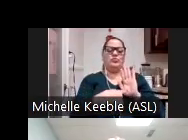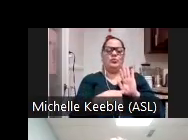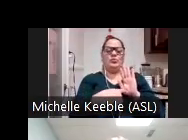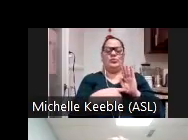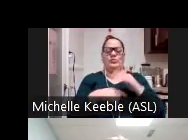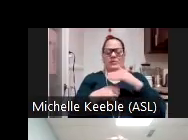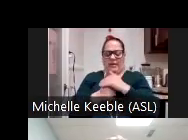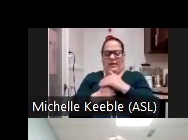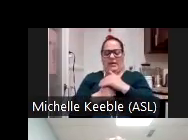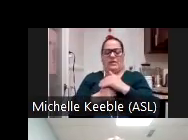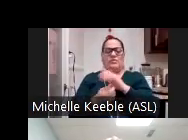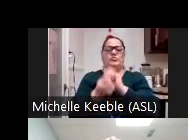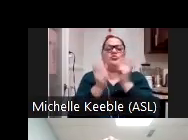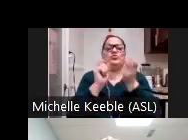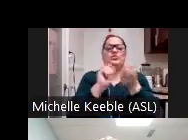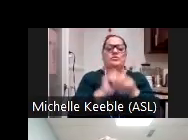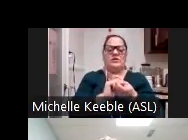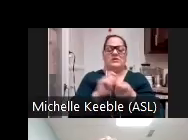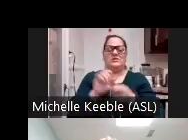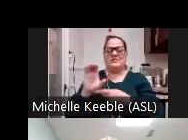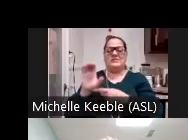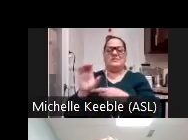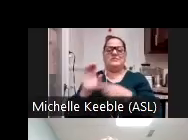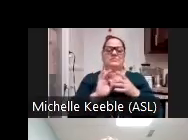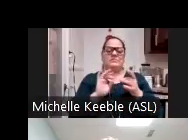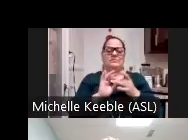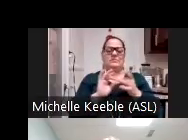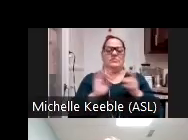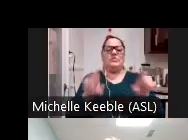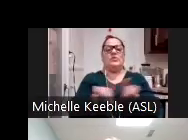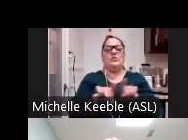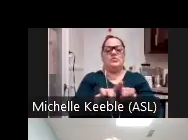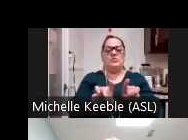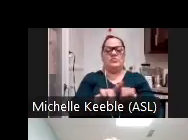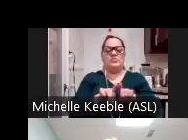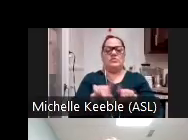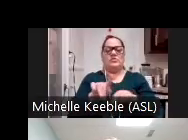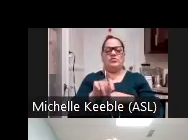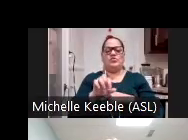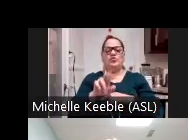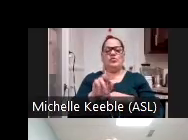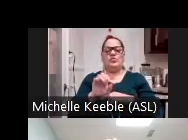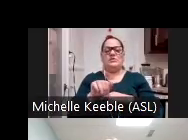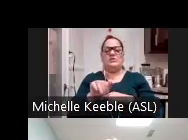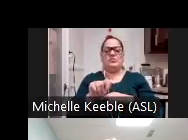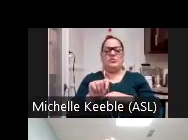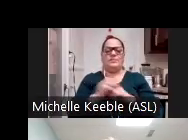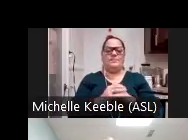the captions is there, as well as the option to view captions as a transcript. Next slide.